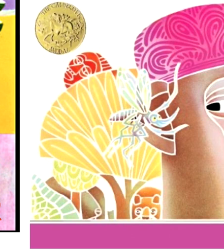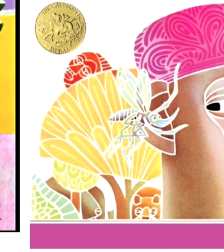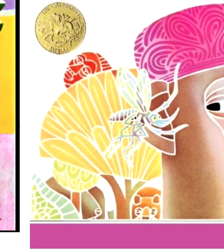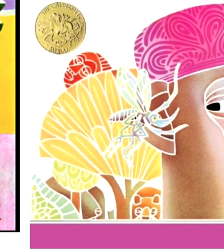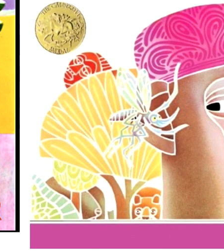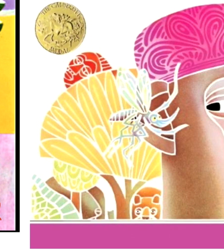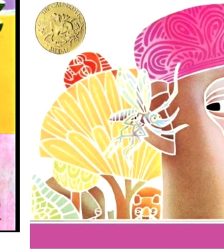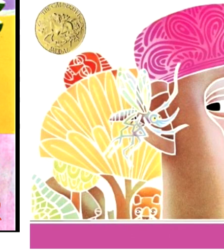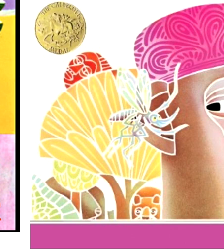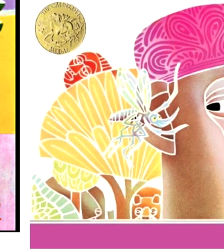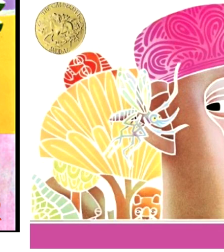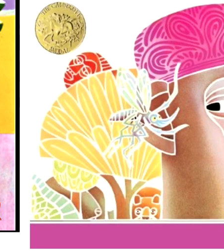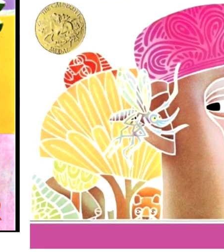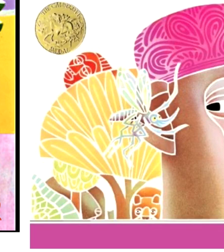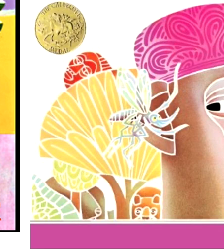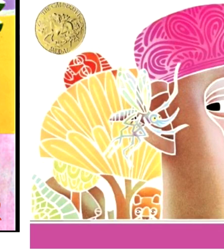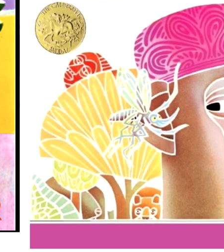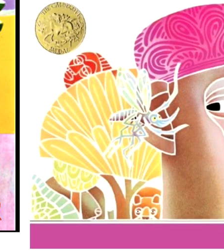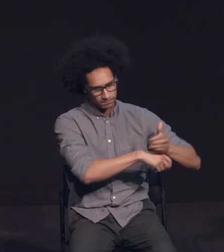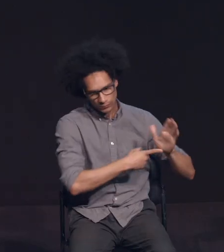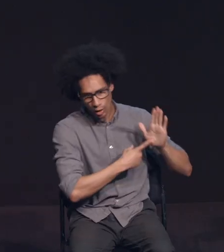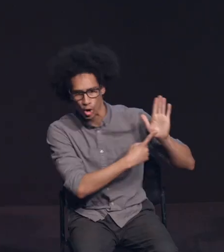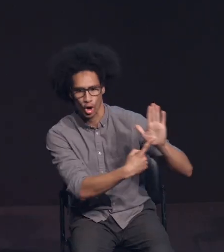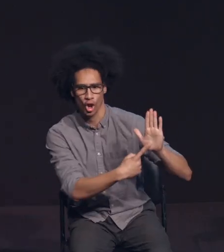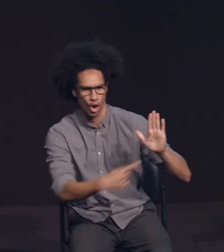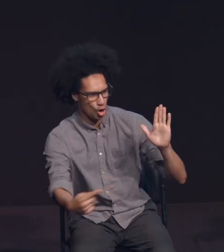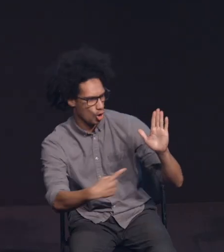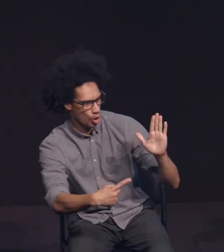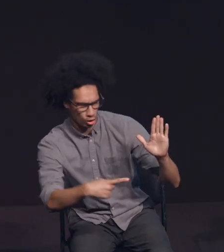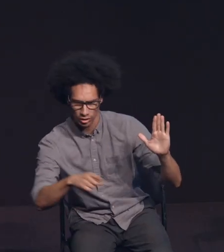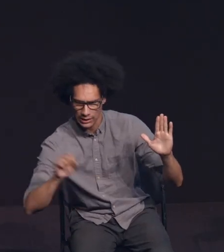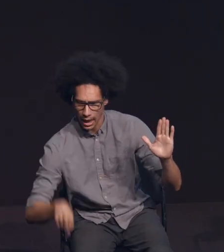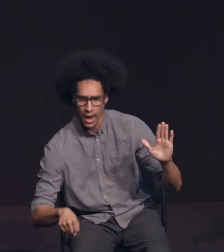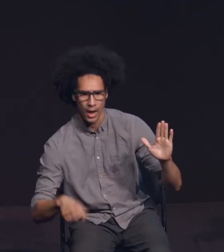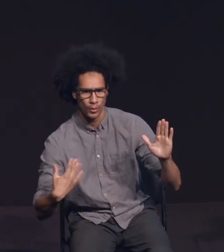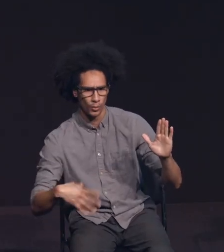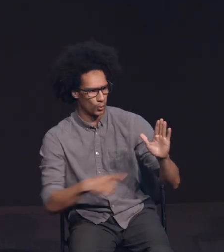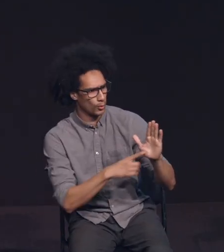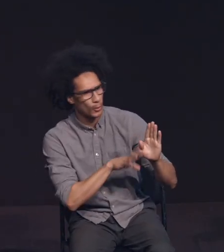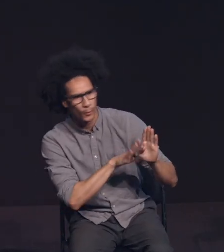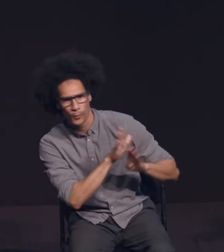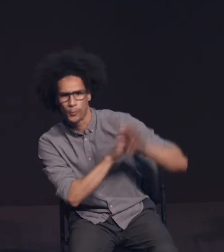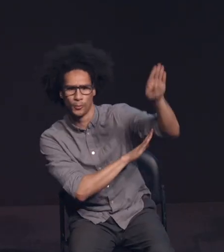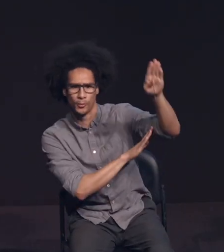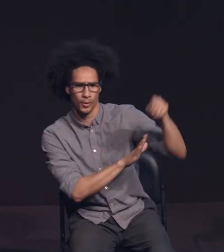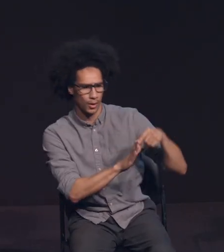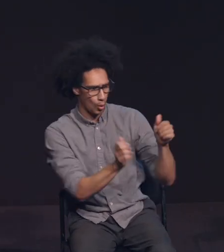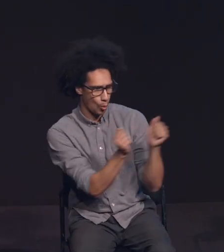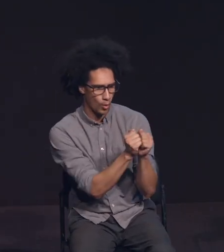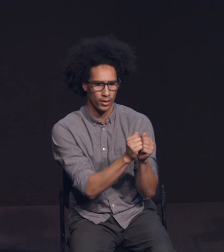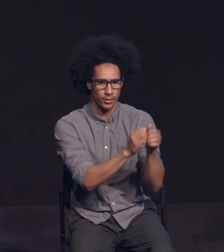"Brownies' Book" puts it front and center with kind of a manifesto of why this needs to be done.